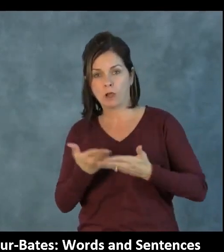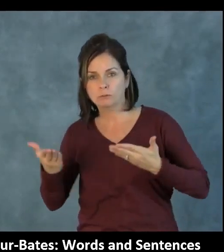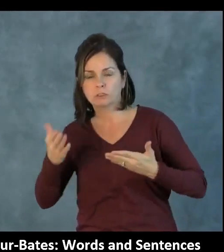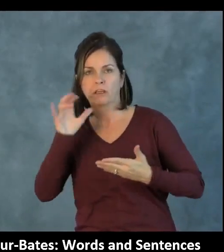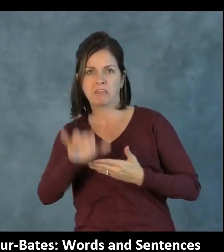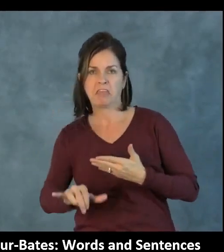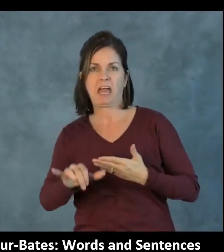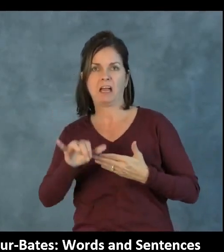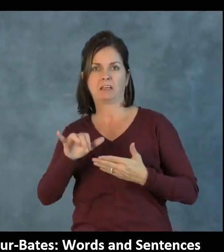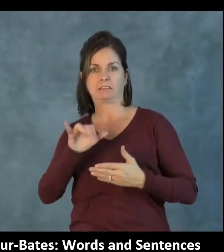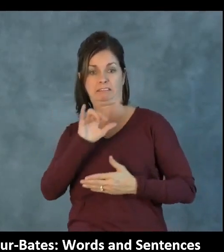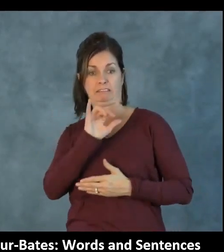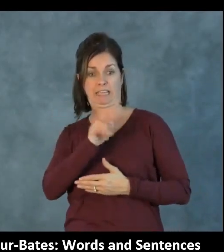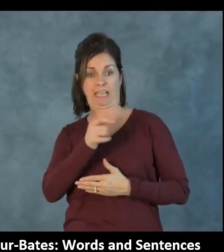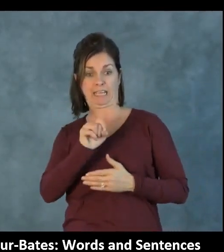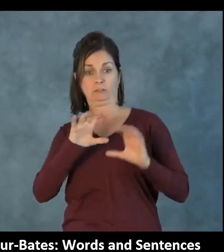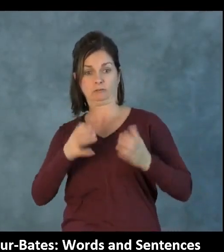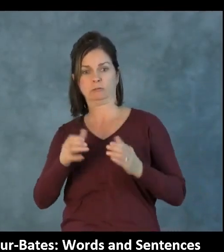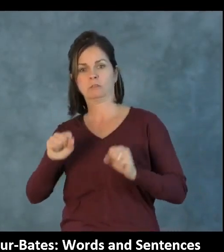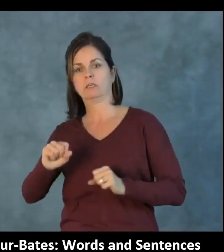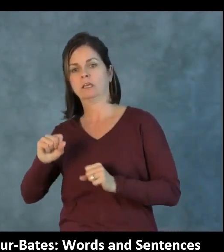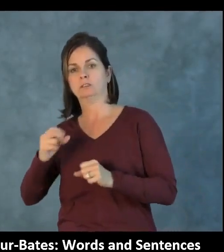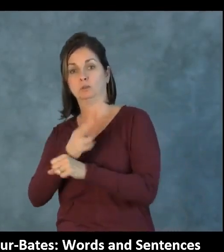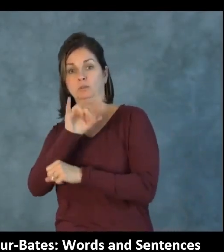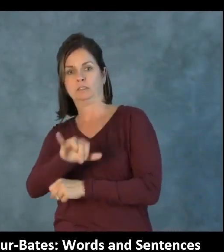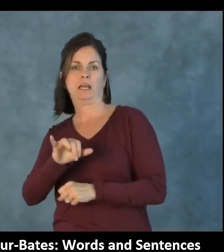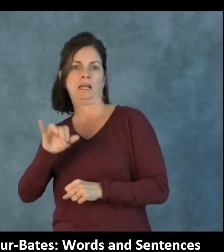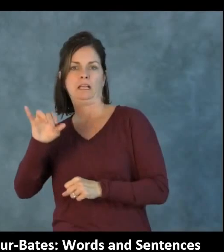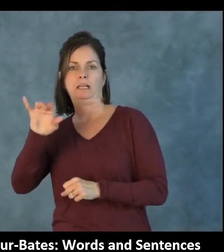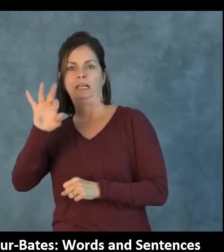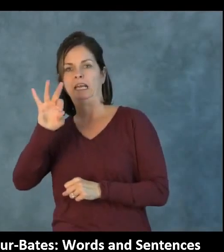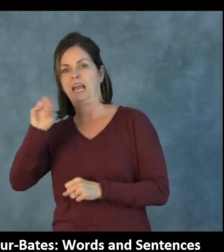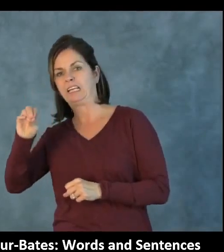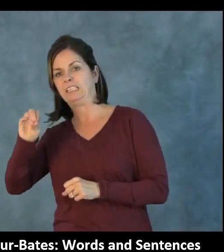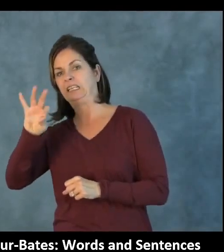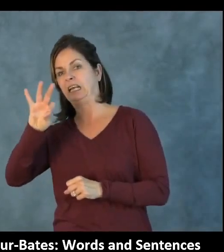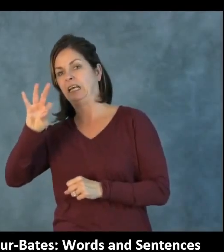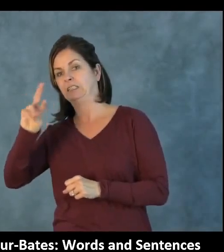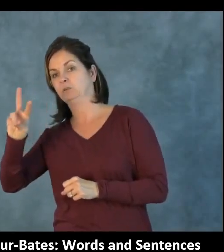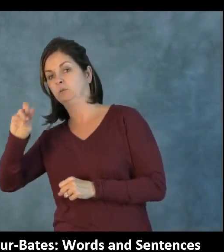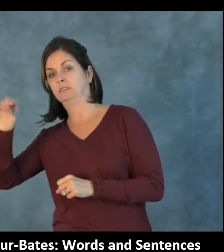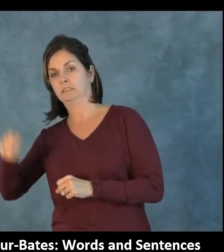it's more like above 90% (92%, 95%) of children